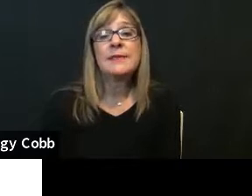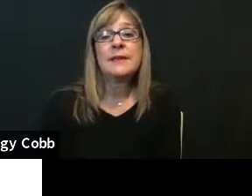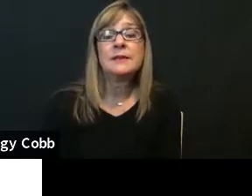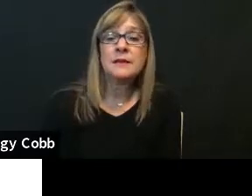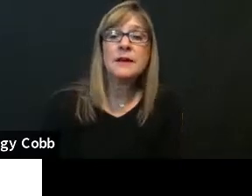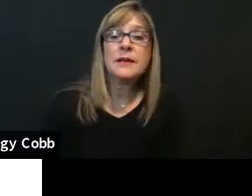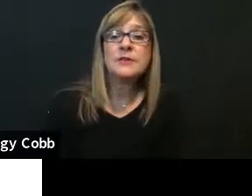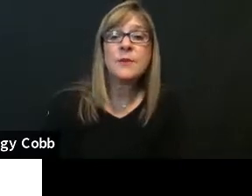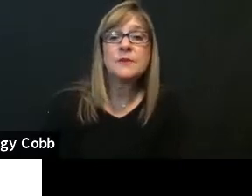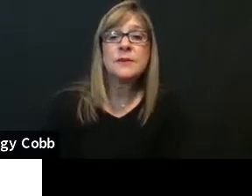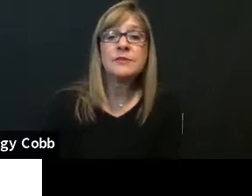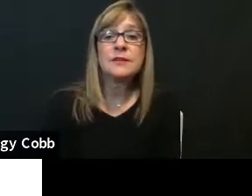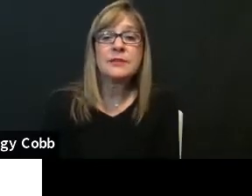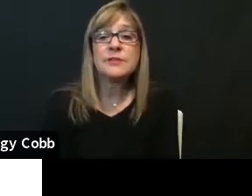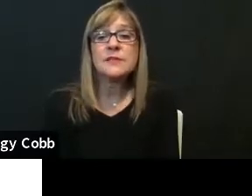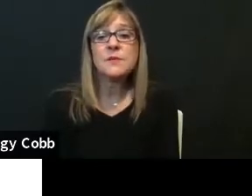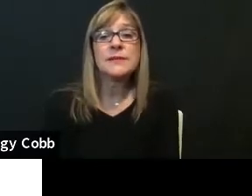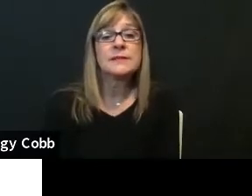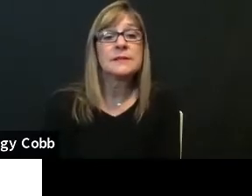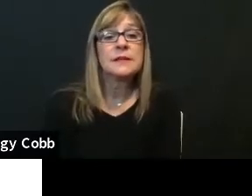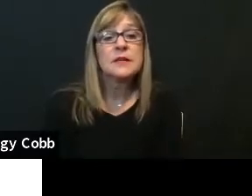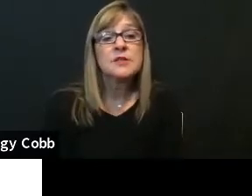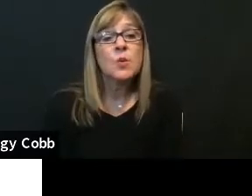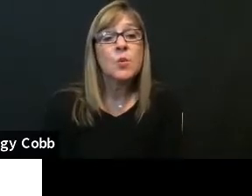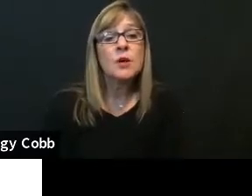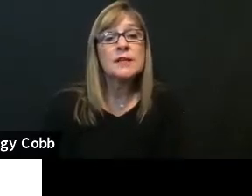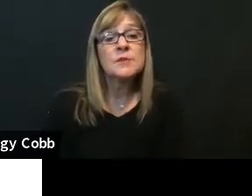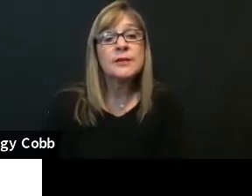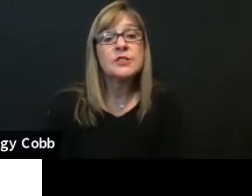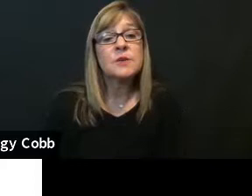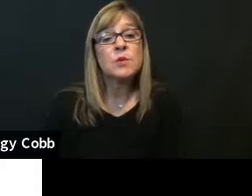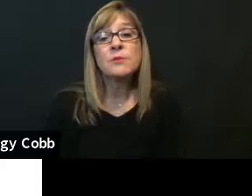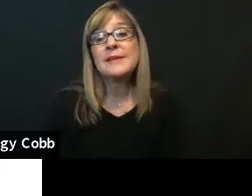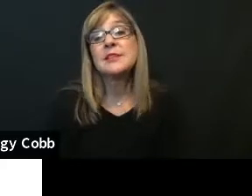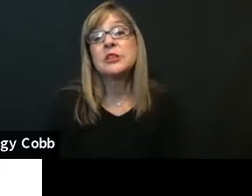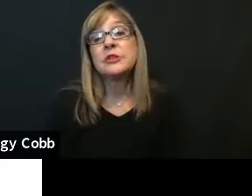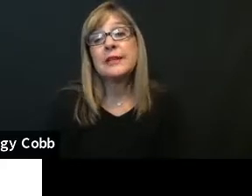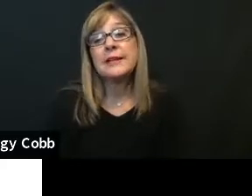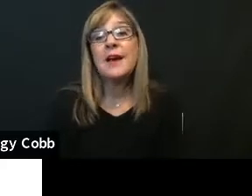and then another twice a week for another six weeks. So work exploration of work-based learning.